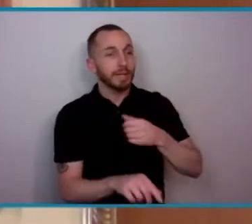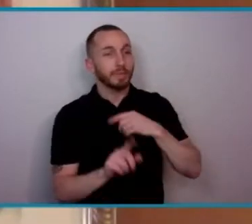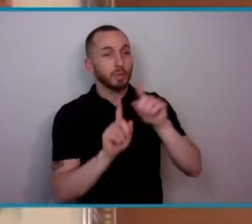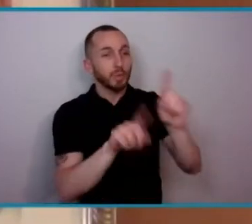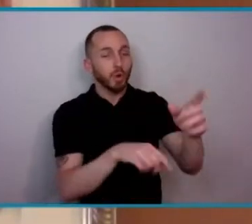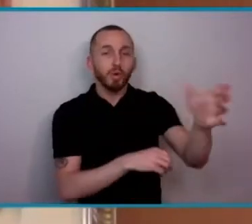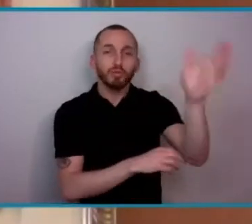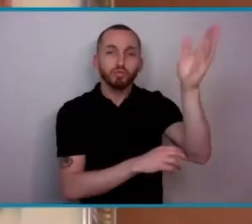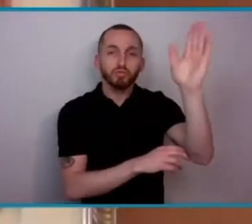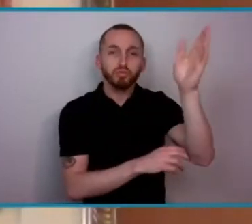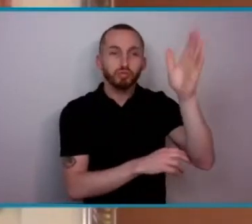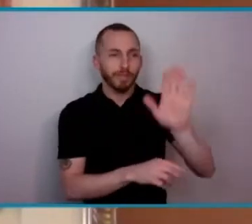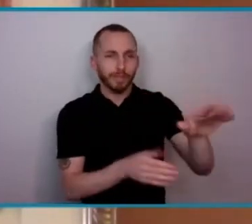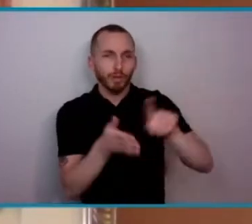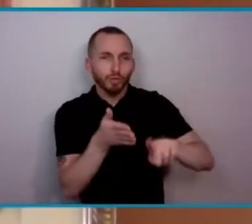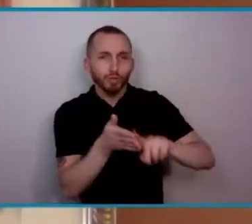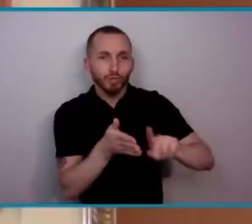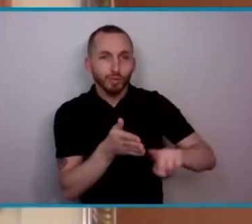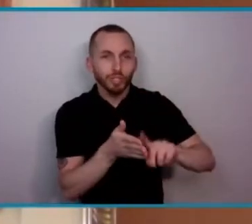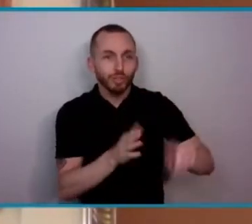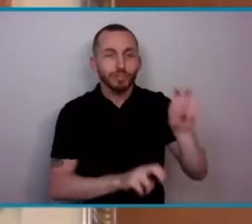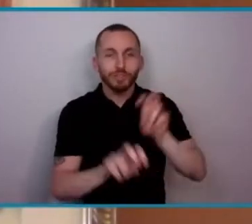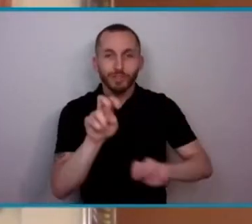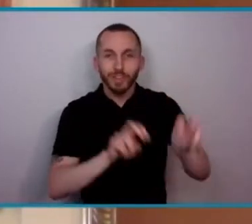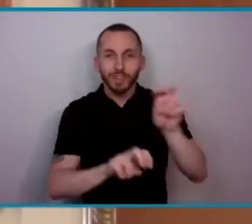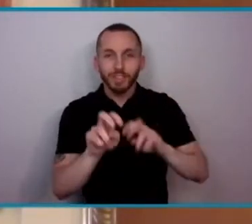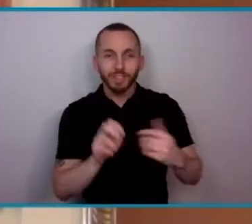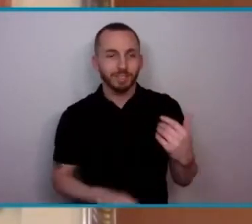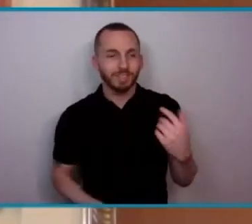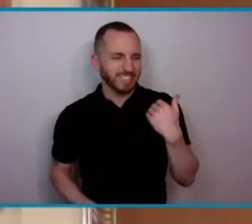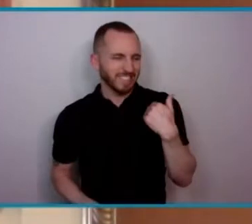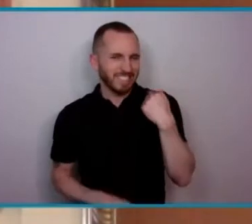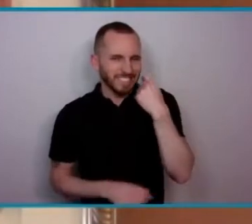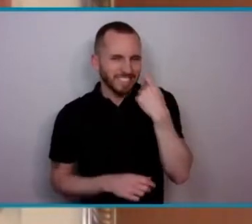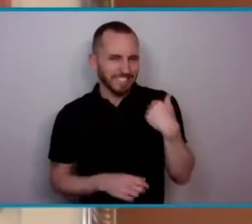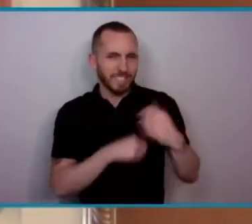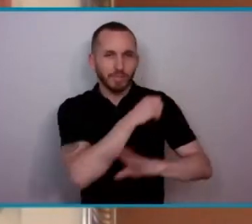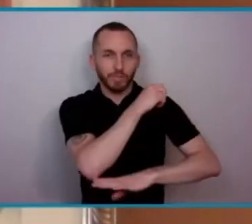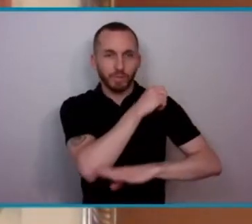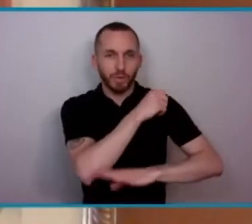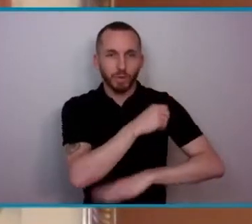research fair which happened this past fall, the fall of 2020.